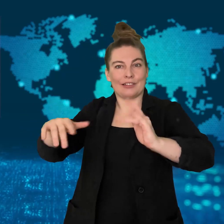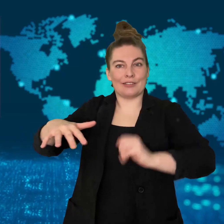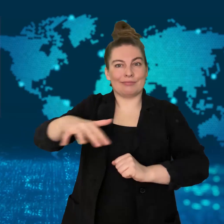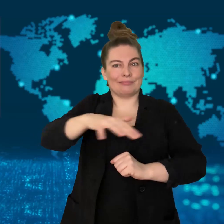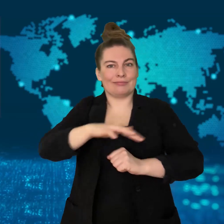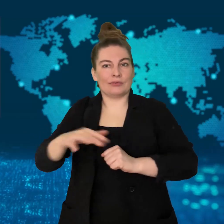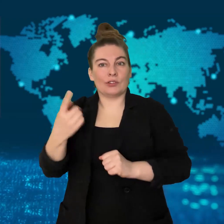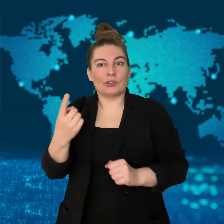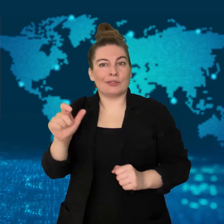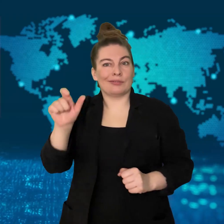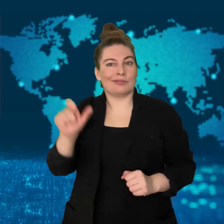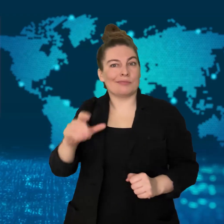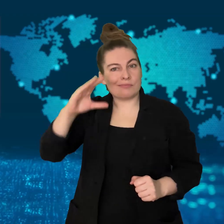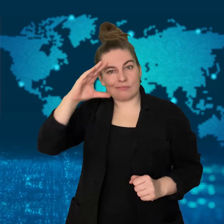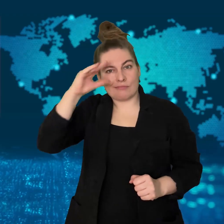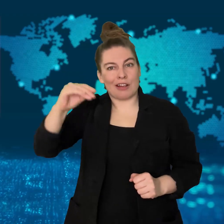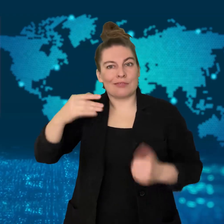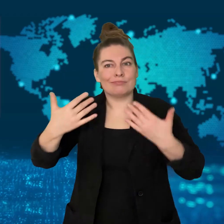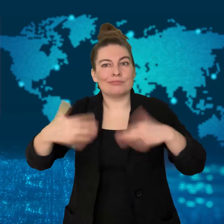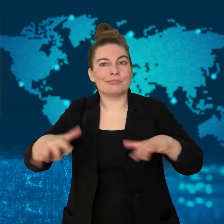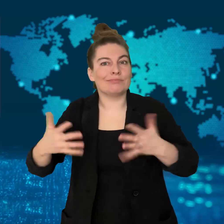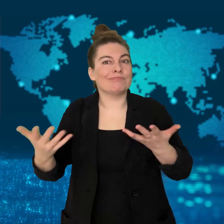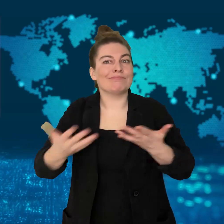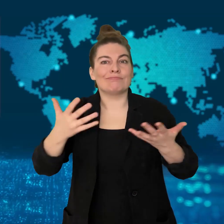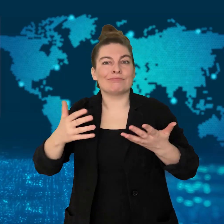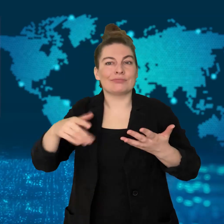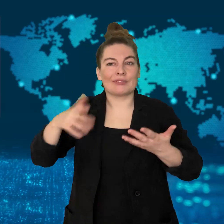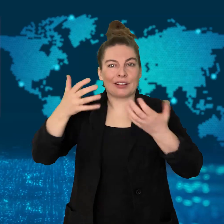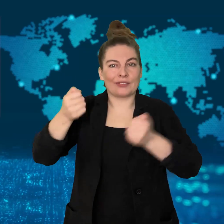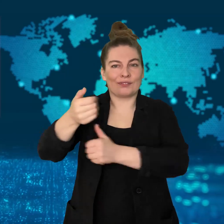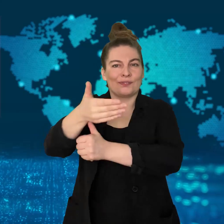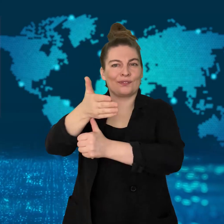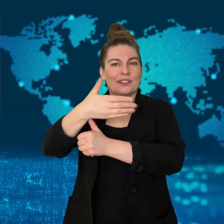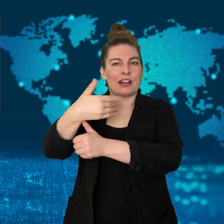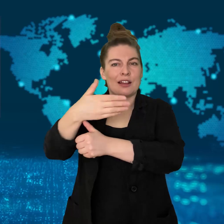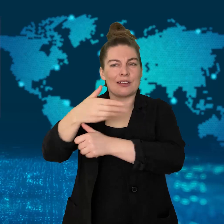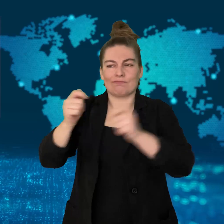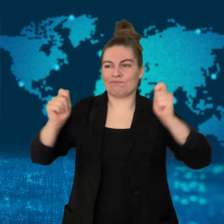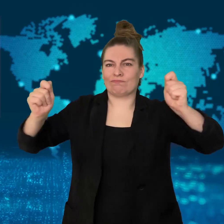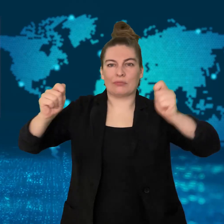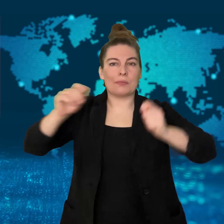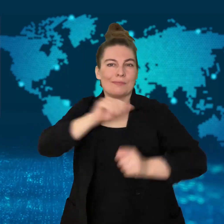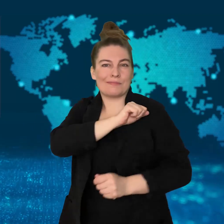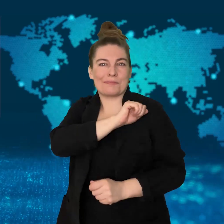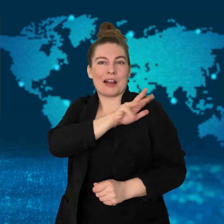Traffic around the Palace of Westminster was halted